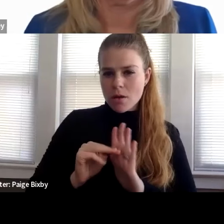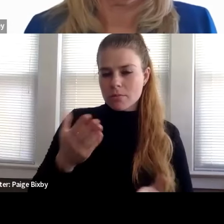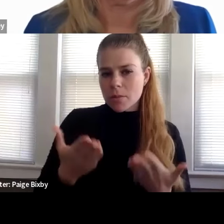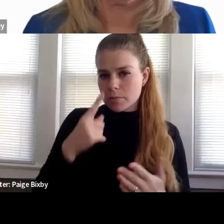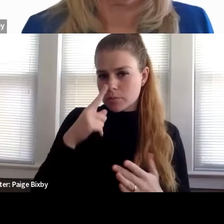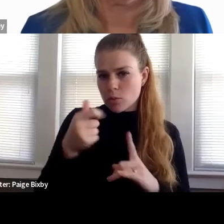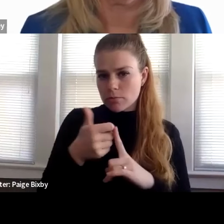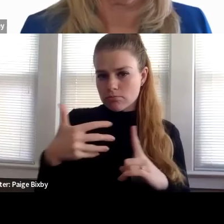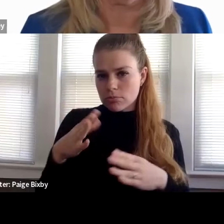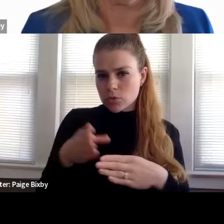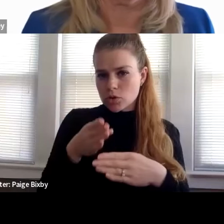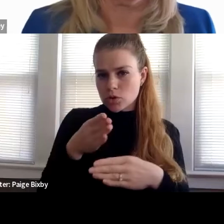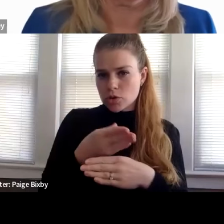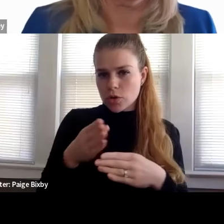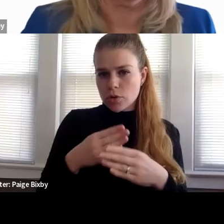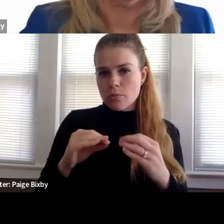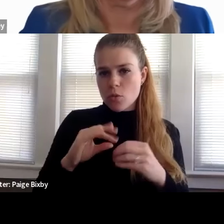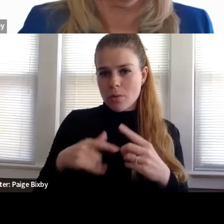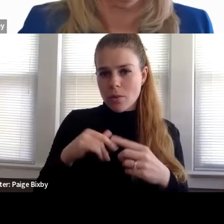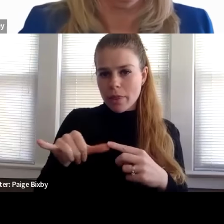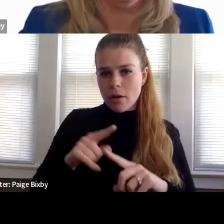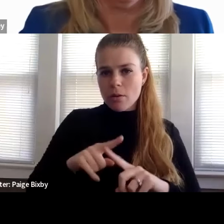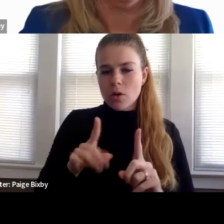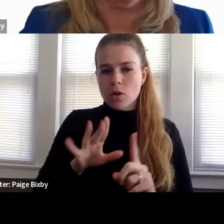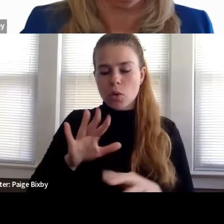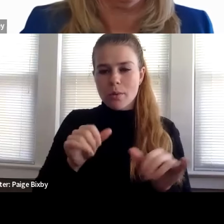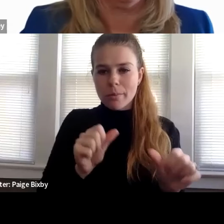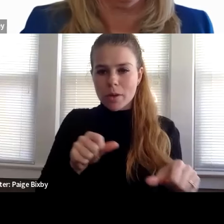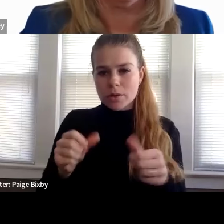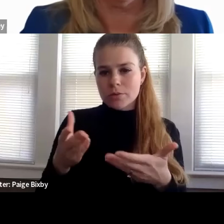is because you have the ability to serve families pre-file,